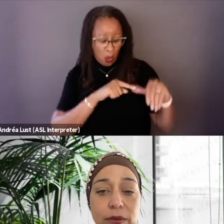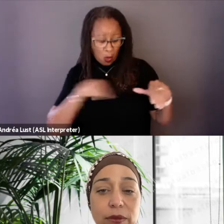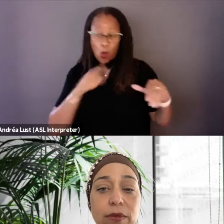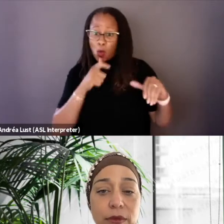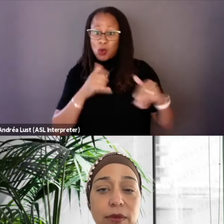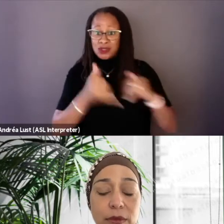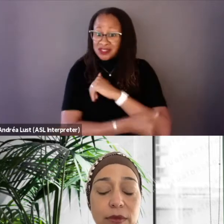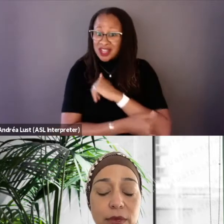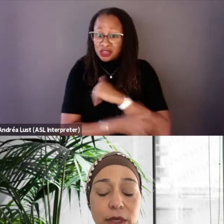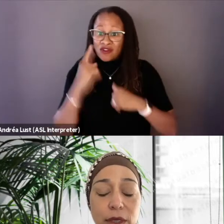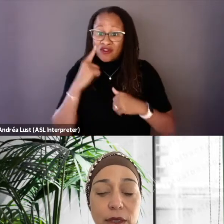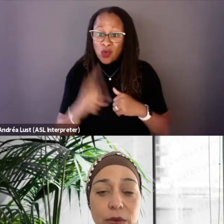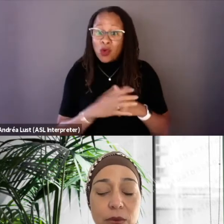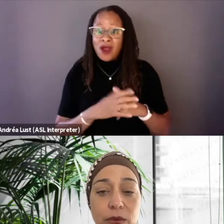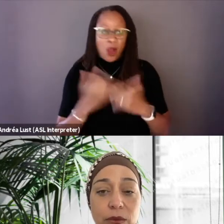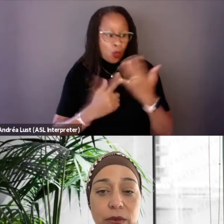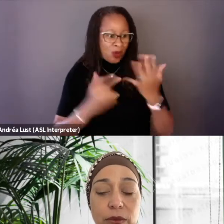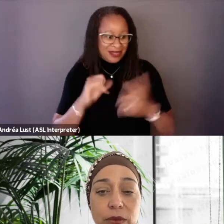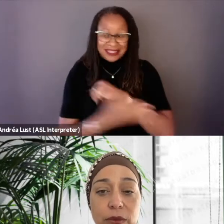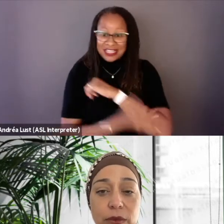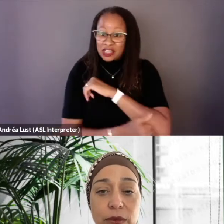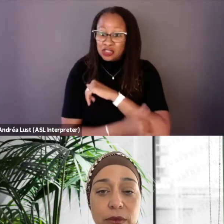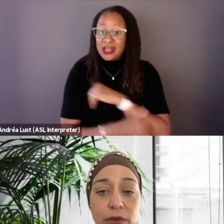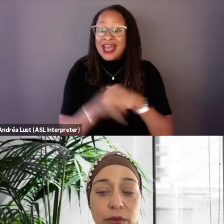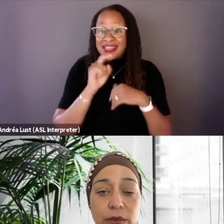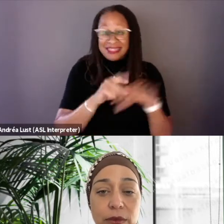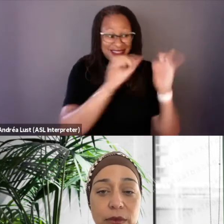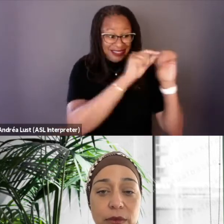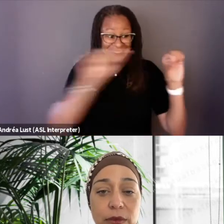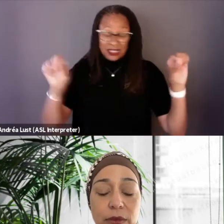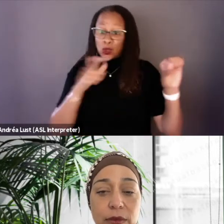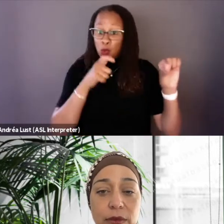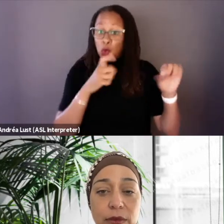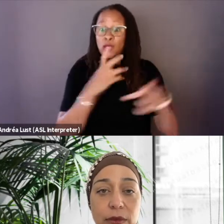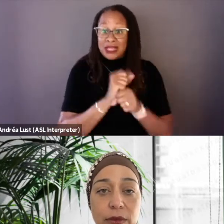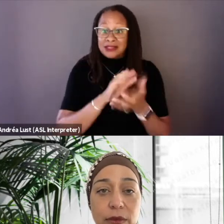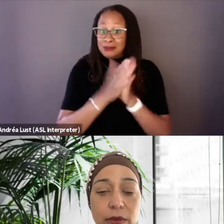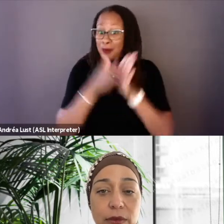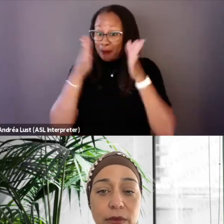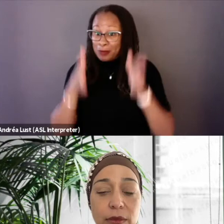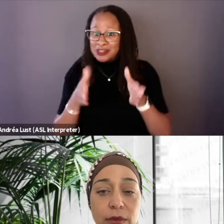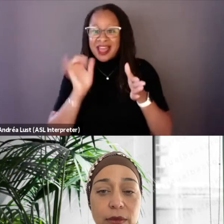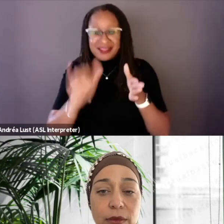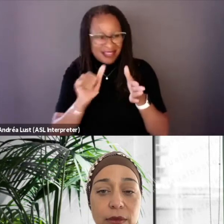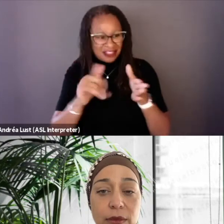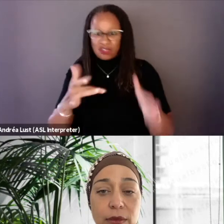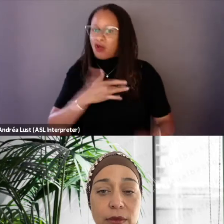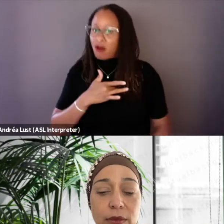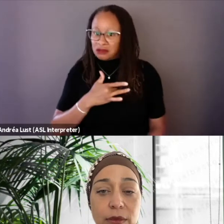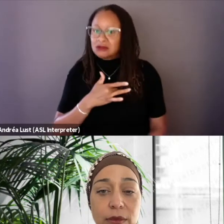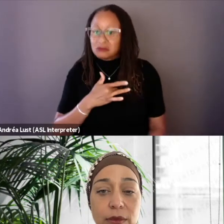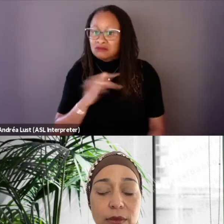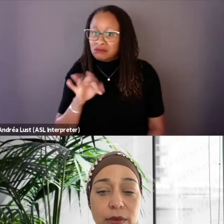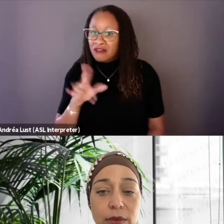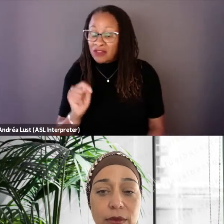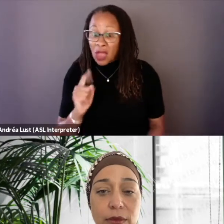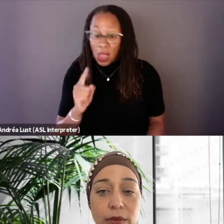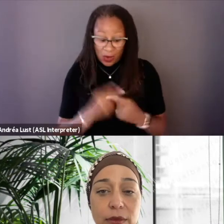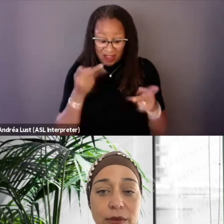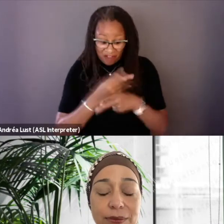Who gets to be a person is the sentence of this series, it's the ball, it's the heart. So once I figure that out in my brain,